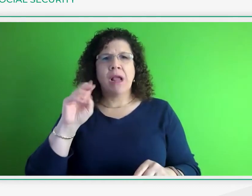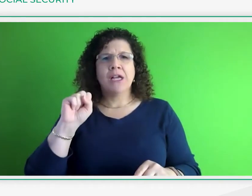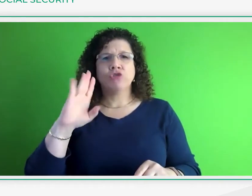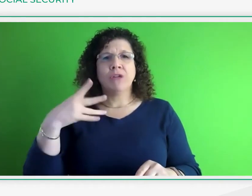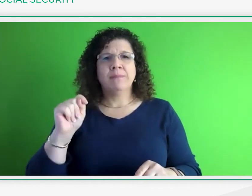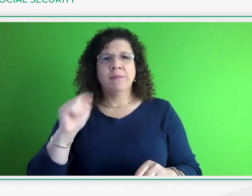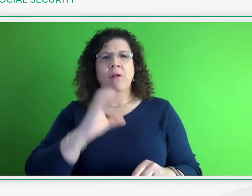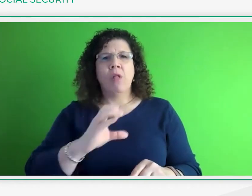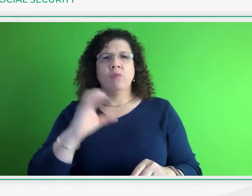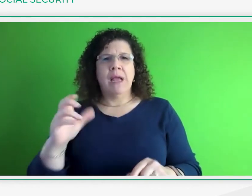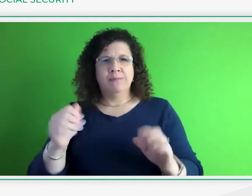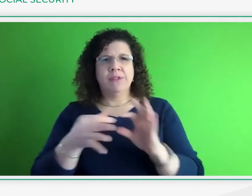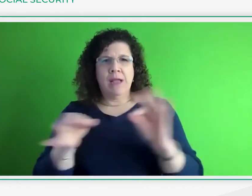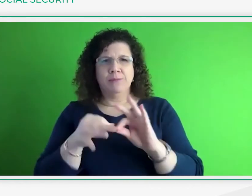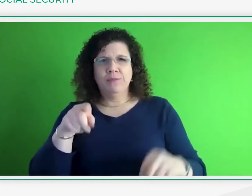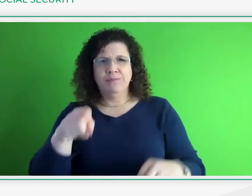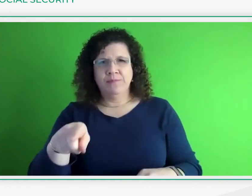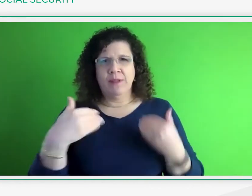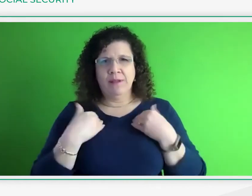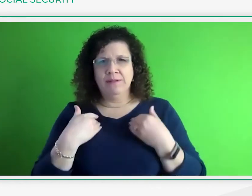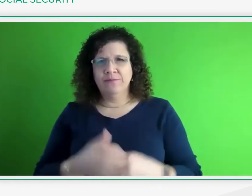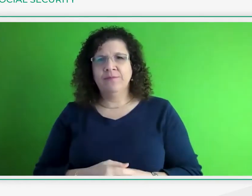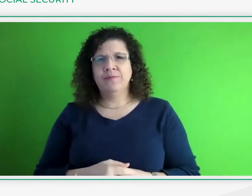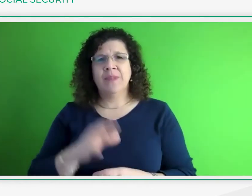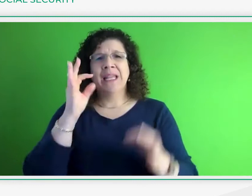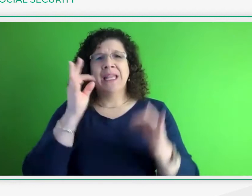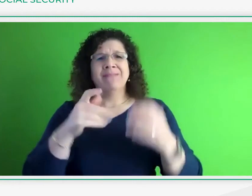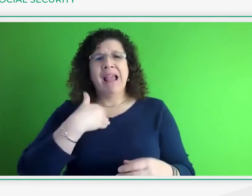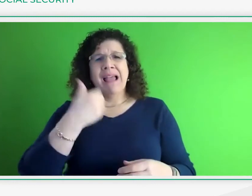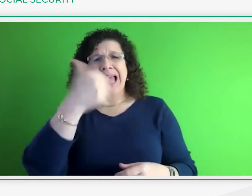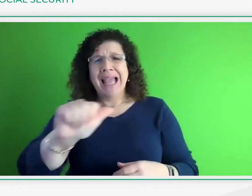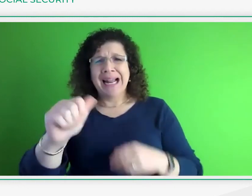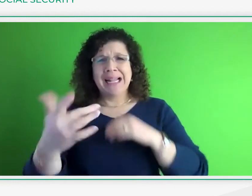Closed captions, you can click on that at the bottom to start the captioning.